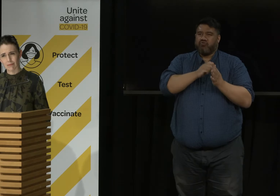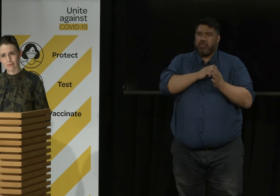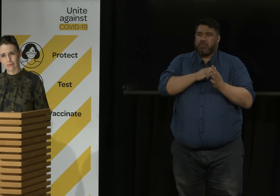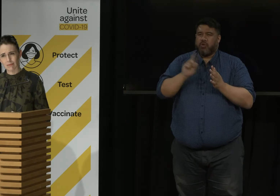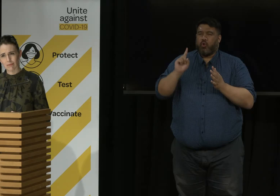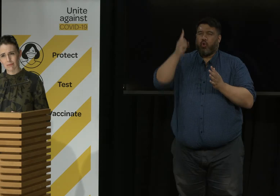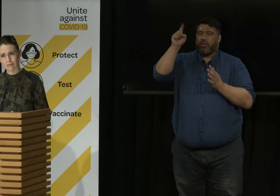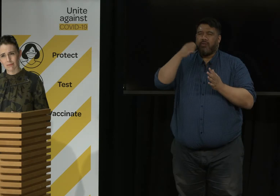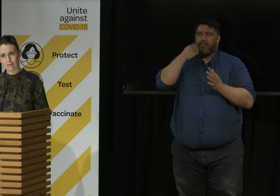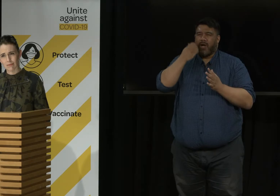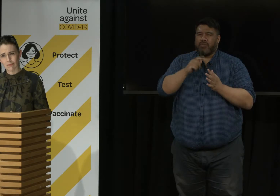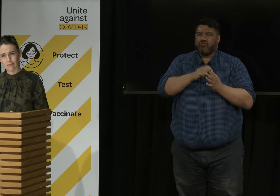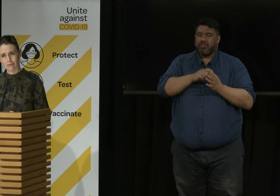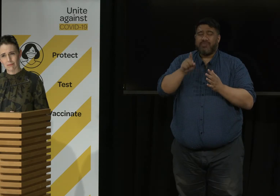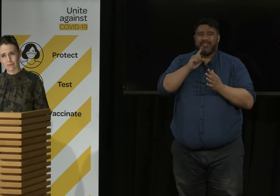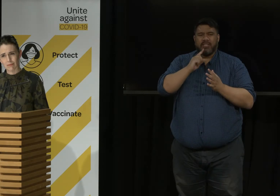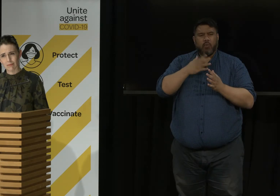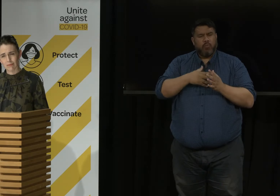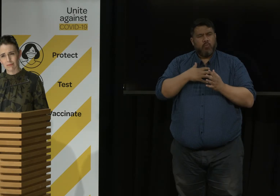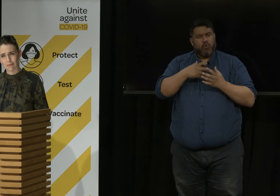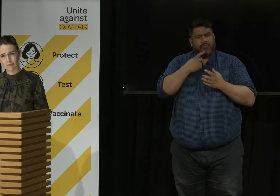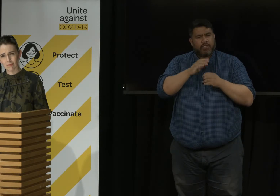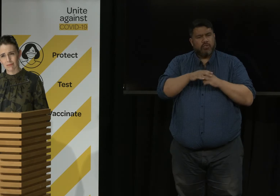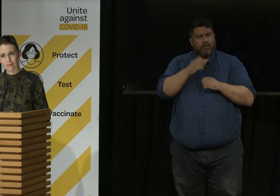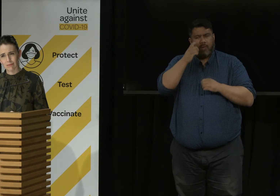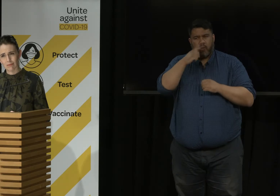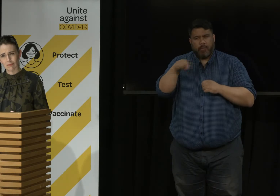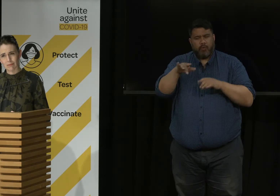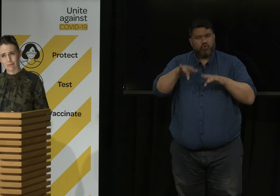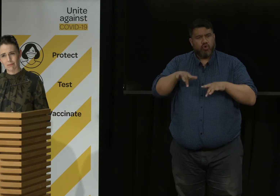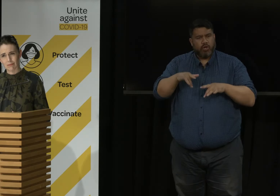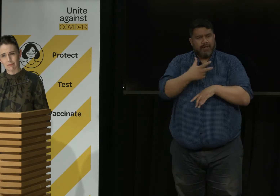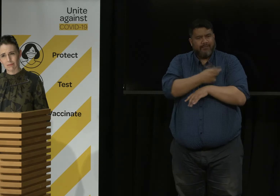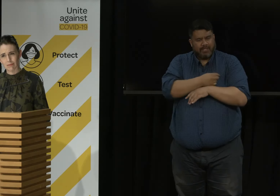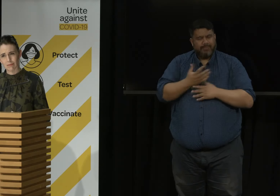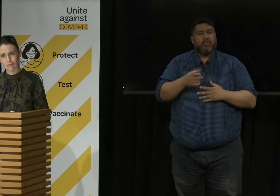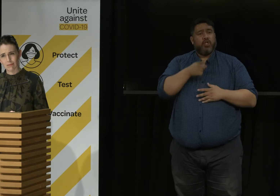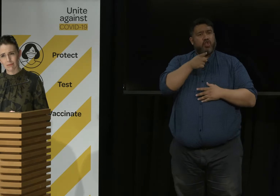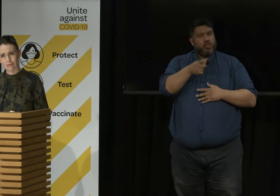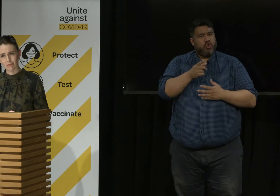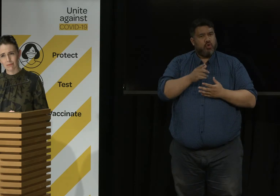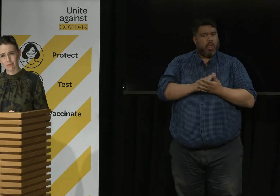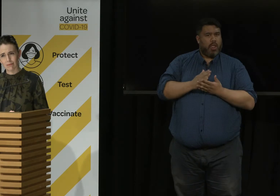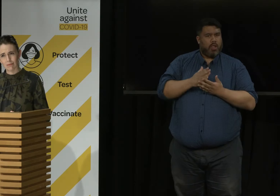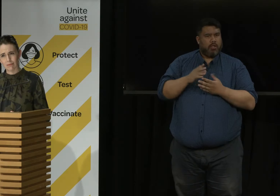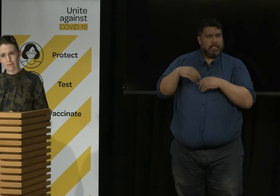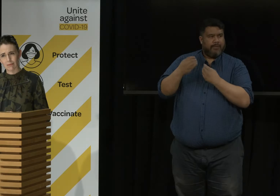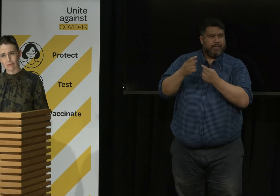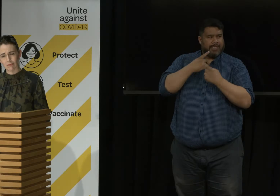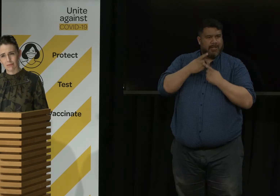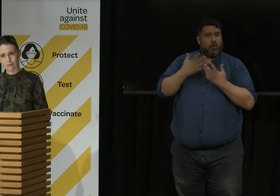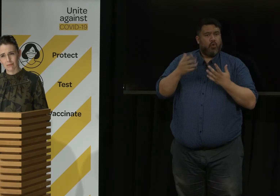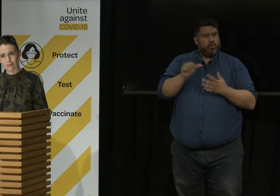without reports that they are wanting data and information